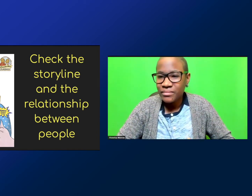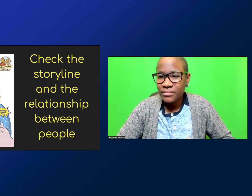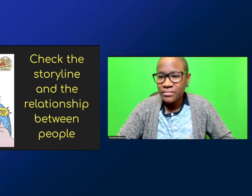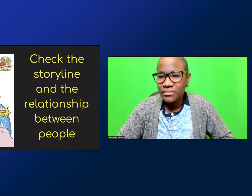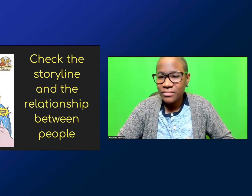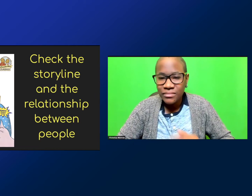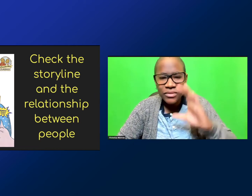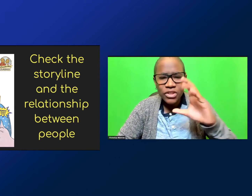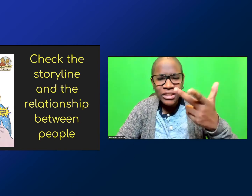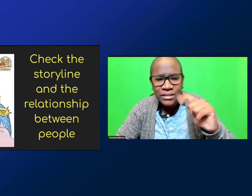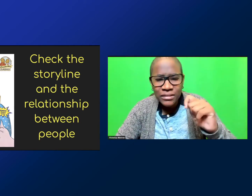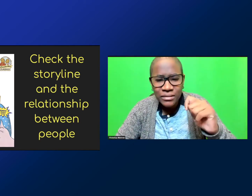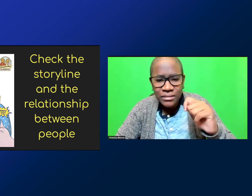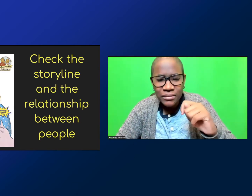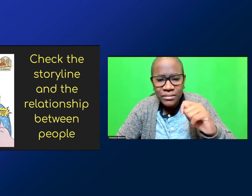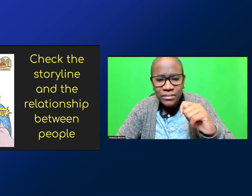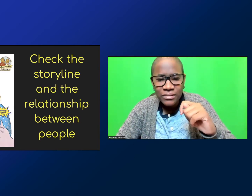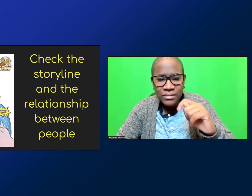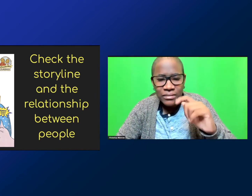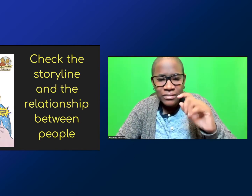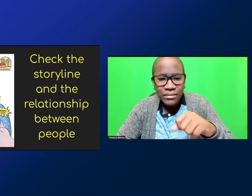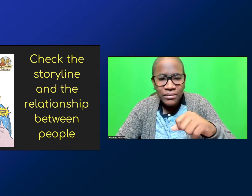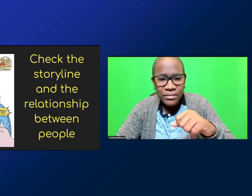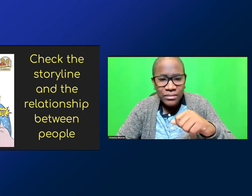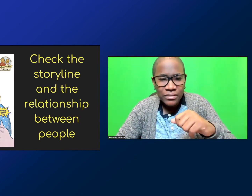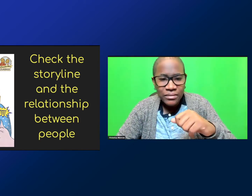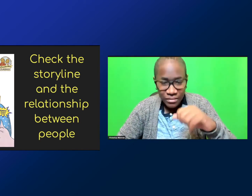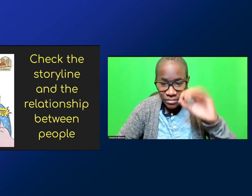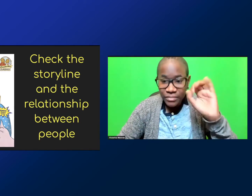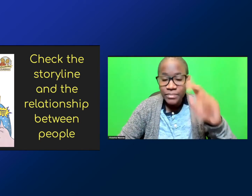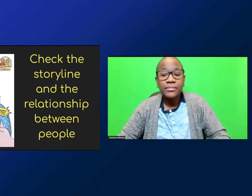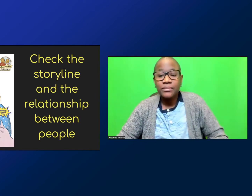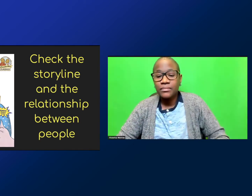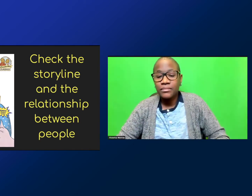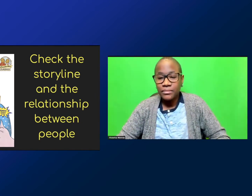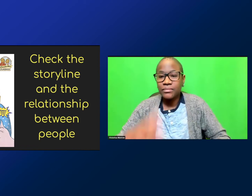is struggling to understand the content or he's experiencing mental health challenges instead